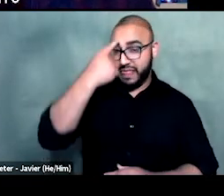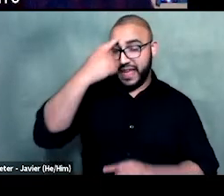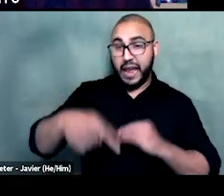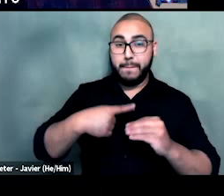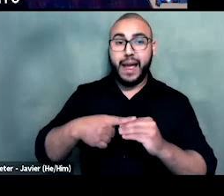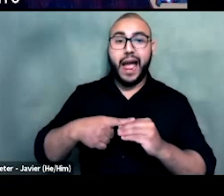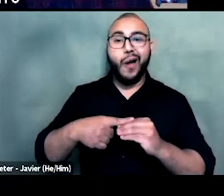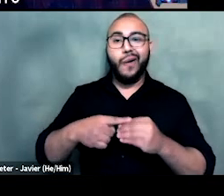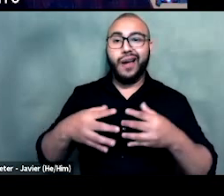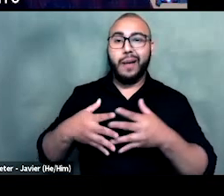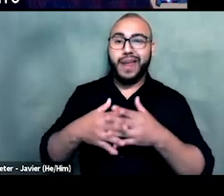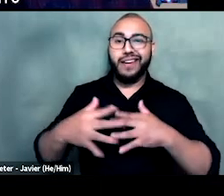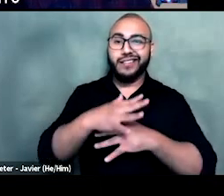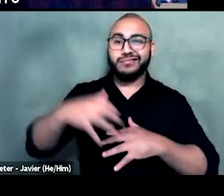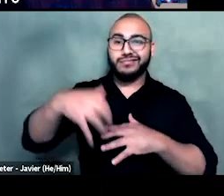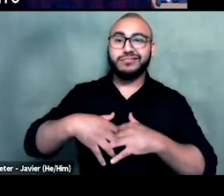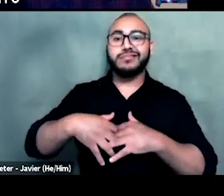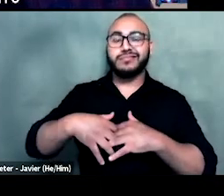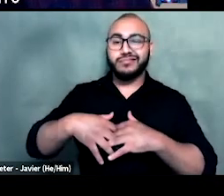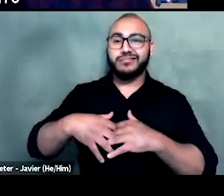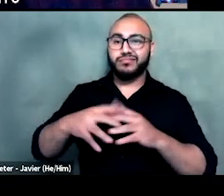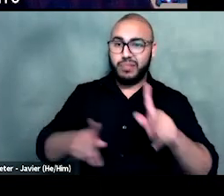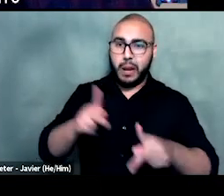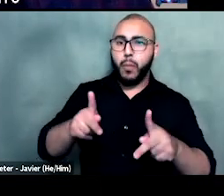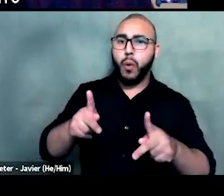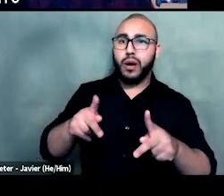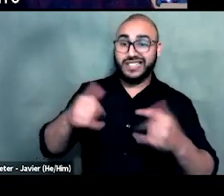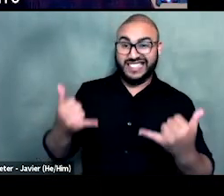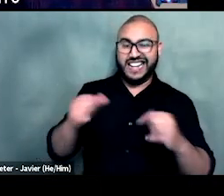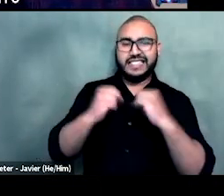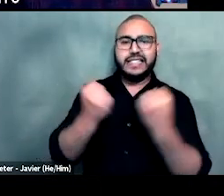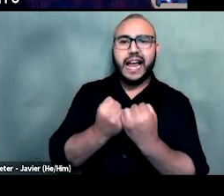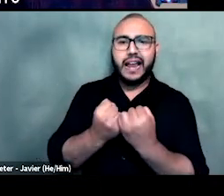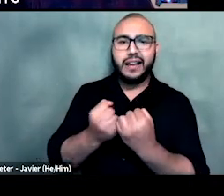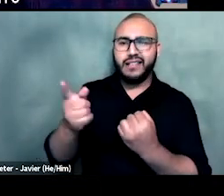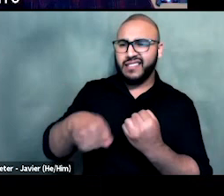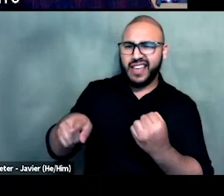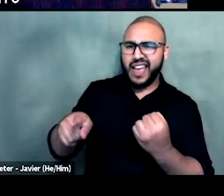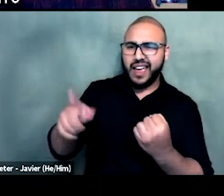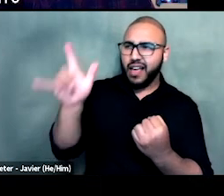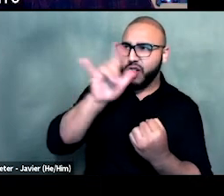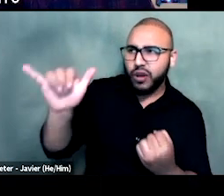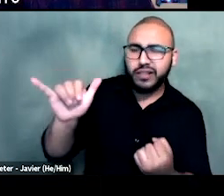today's society, what are they like? How do they look? How do they act? Where do they